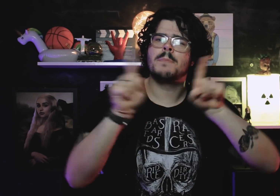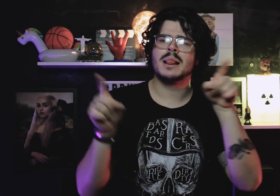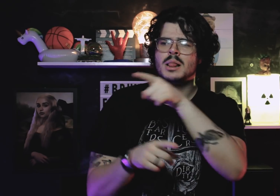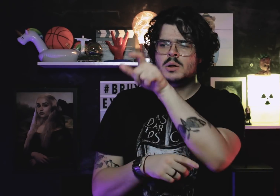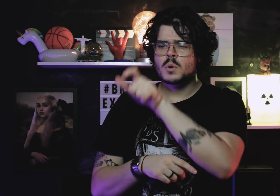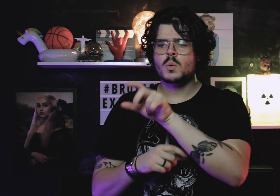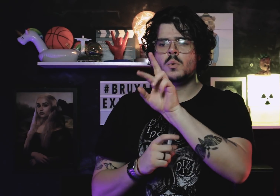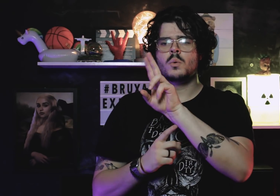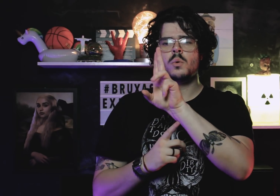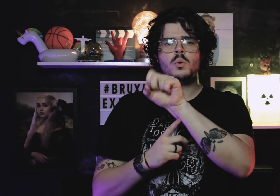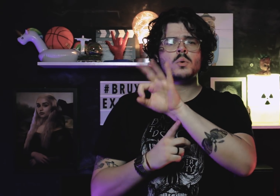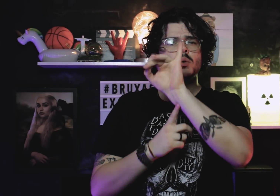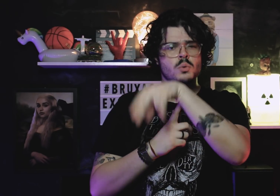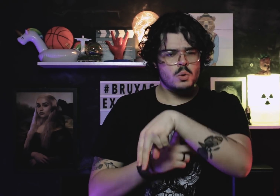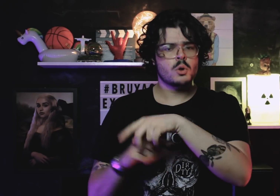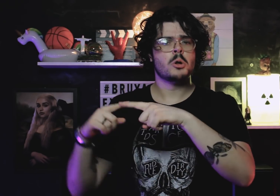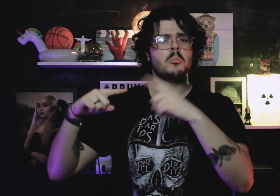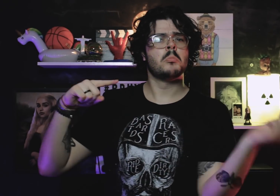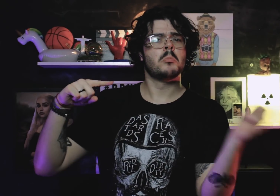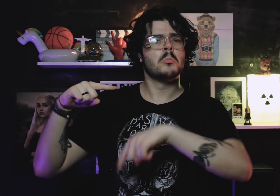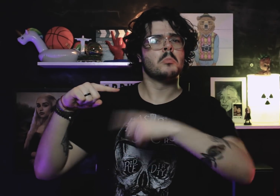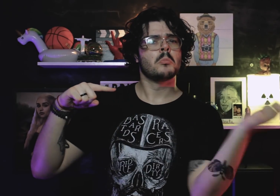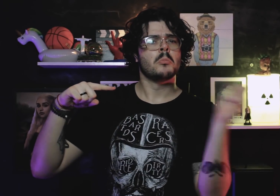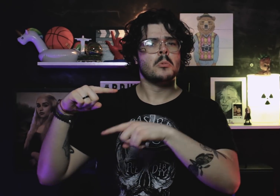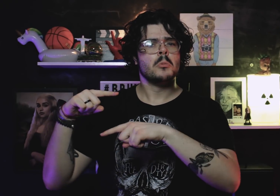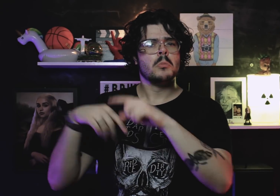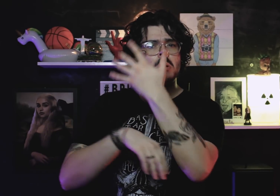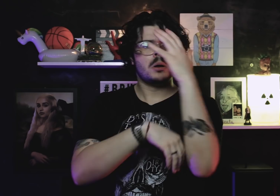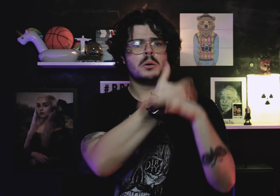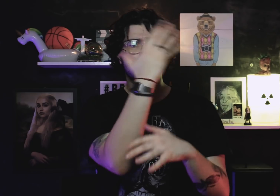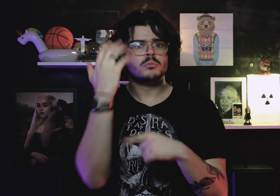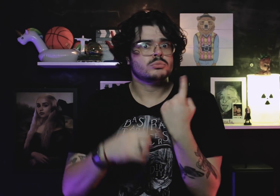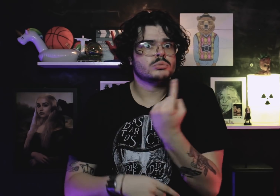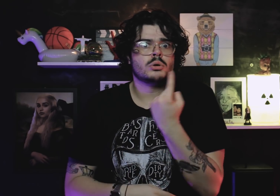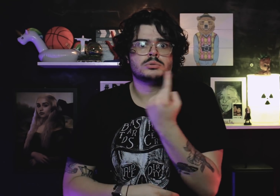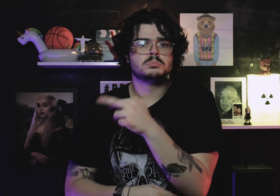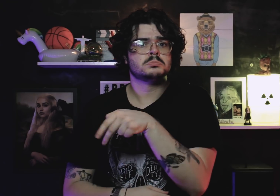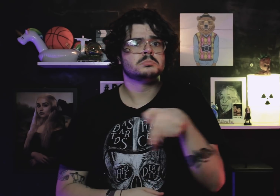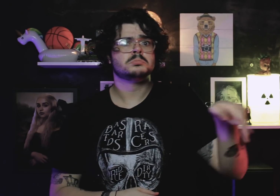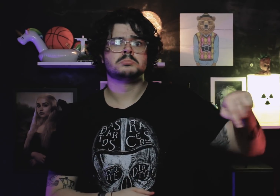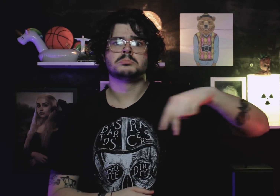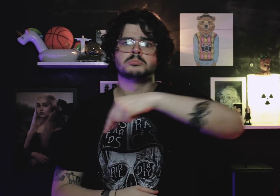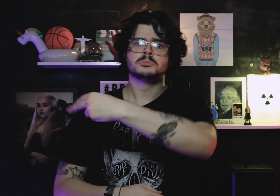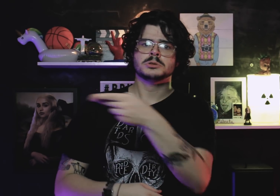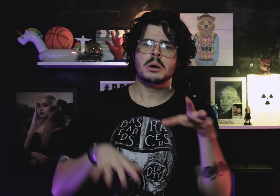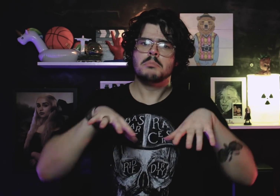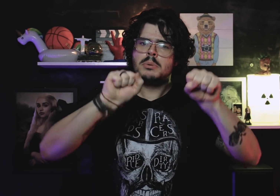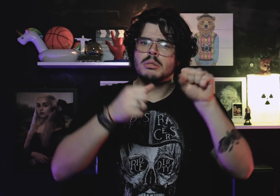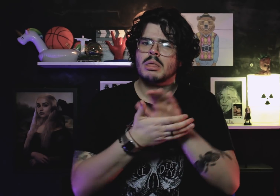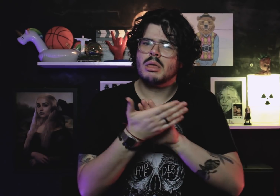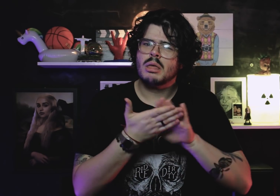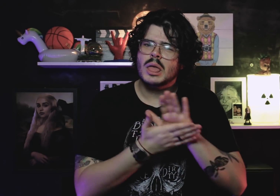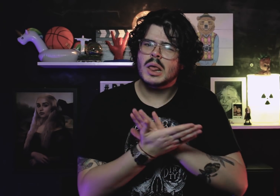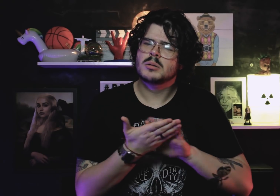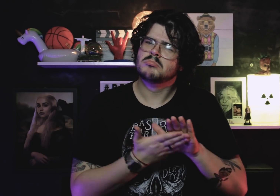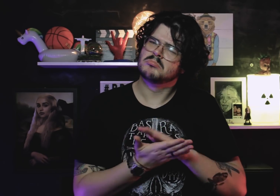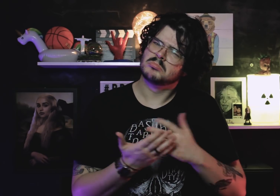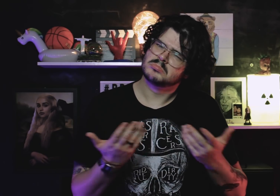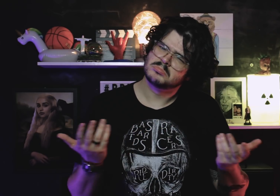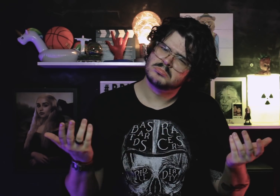But why did Rustin walk alone in the forest never been attacked?